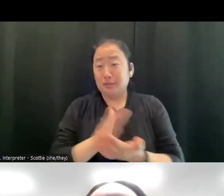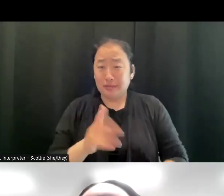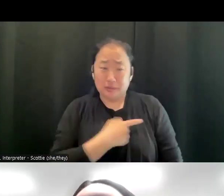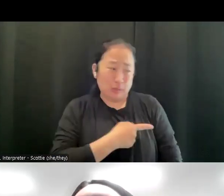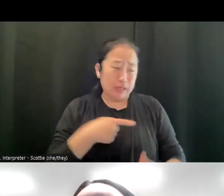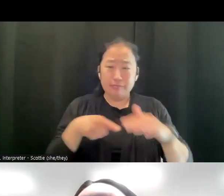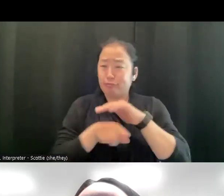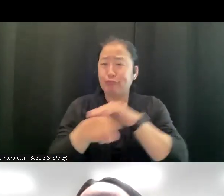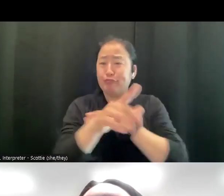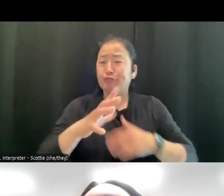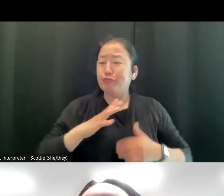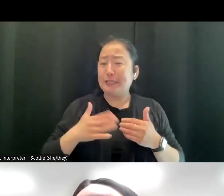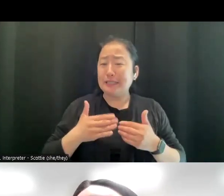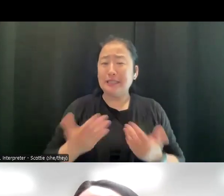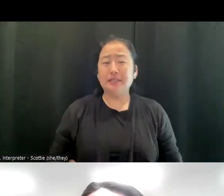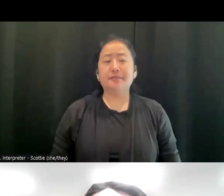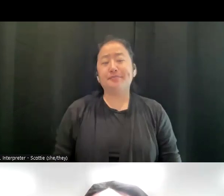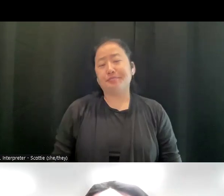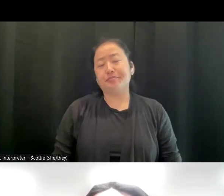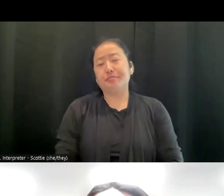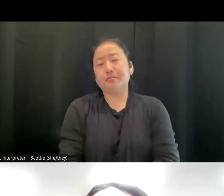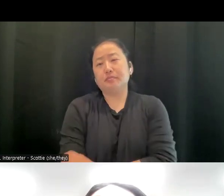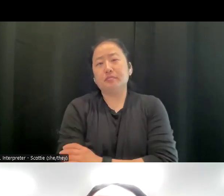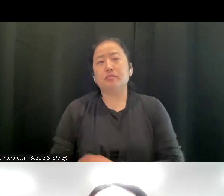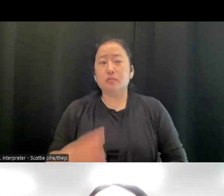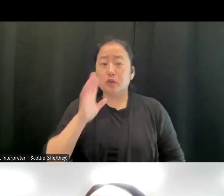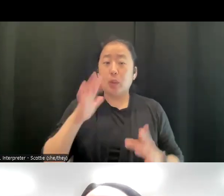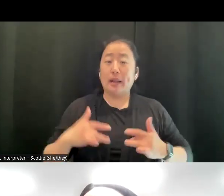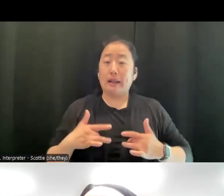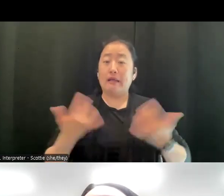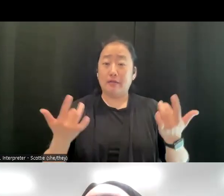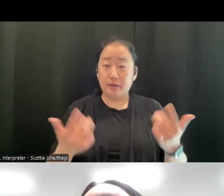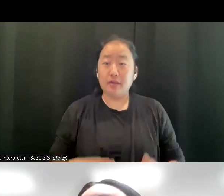So keeping that in mind, if you're going to have an event somewhere, are these, you know,